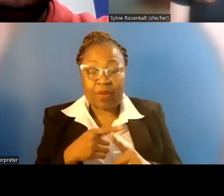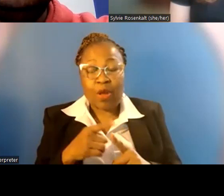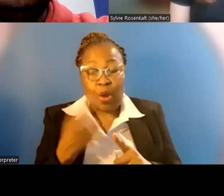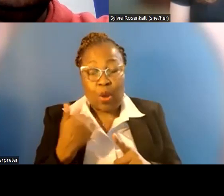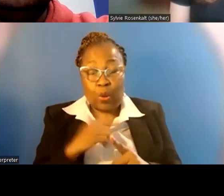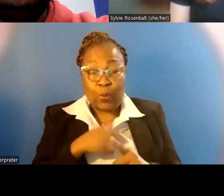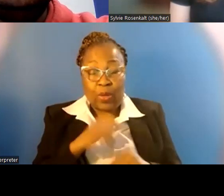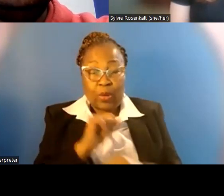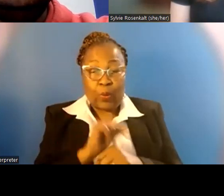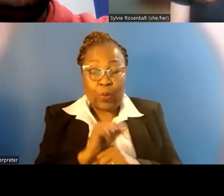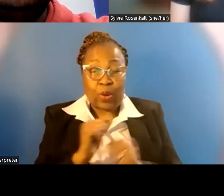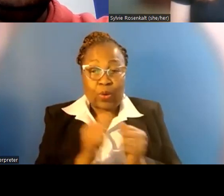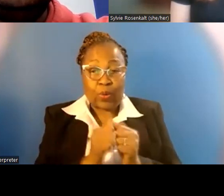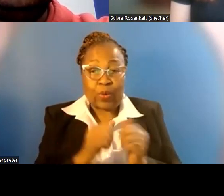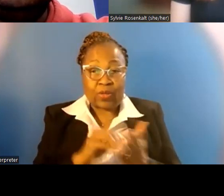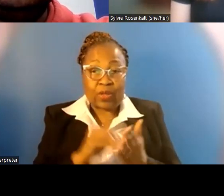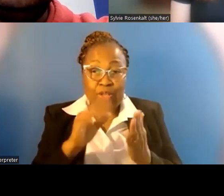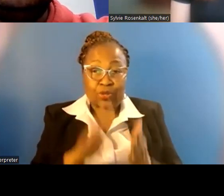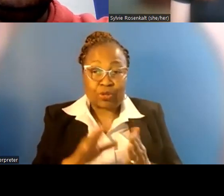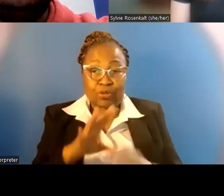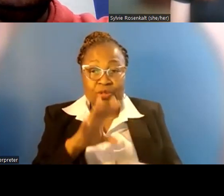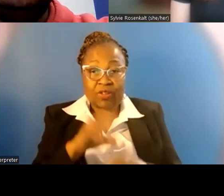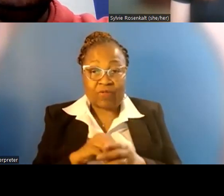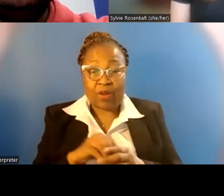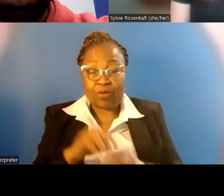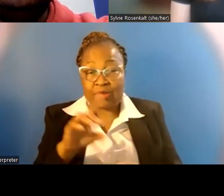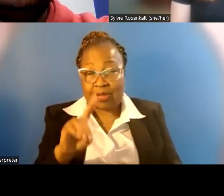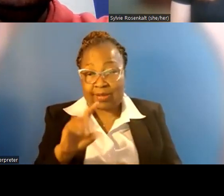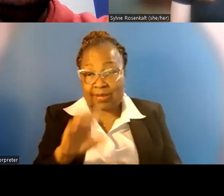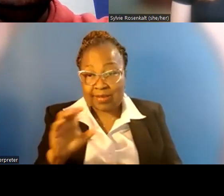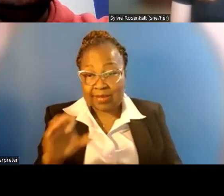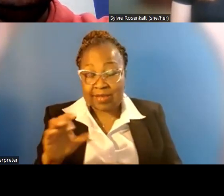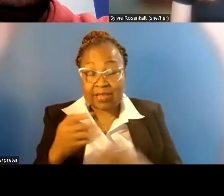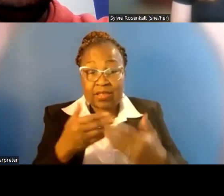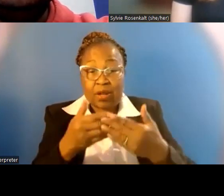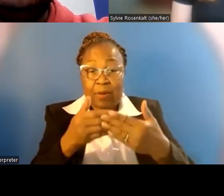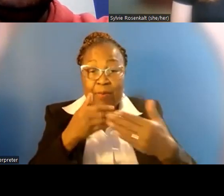in our DCC on a pre-semester program for disabled students.